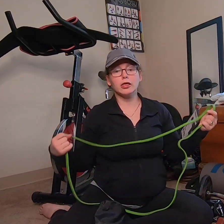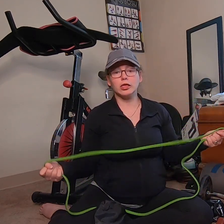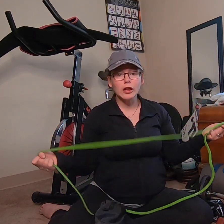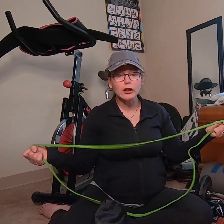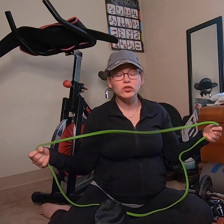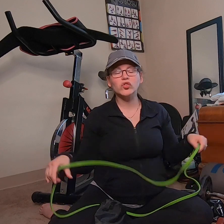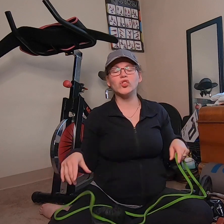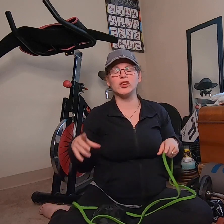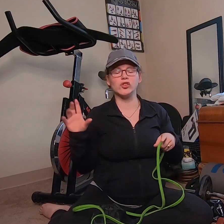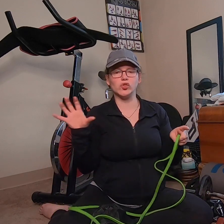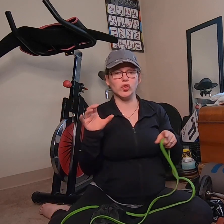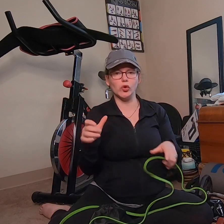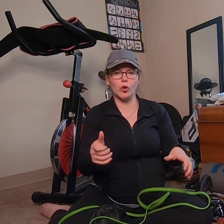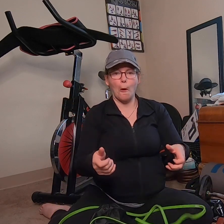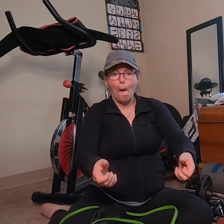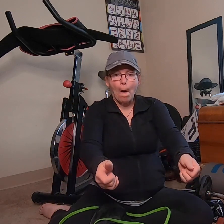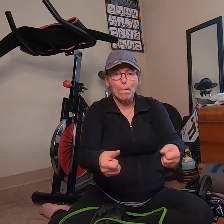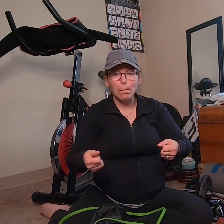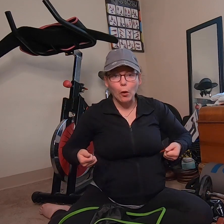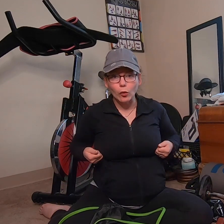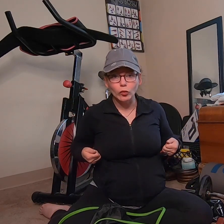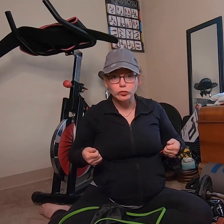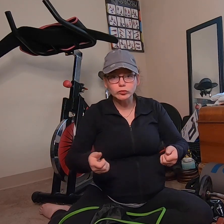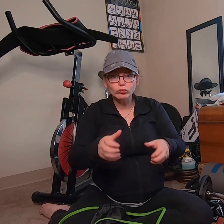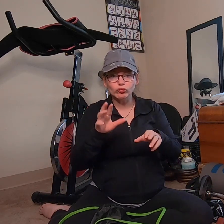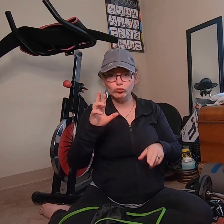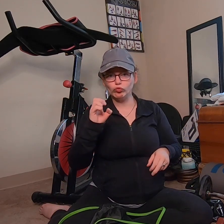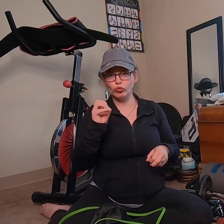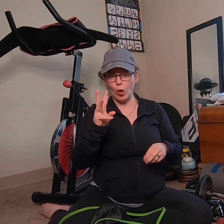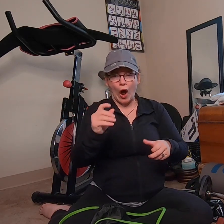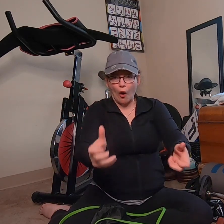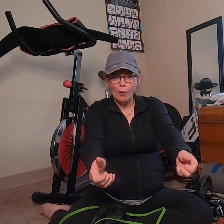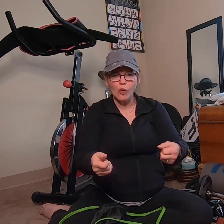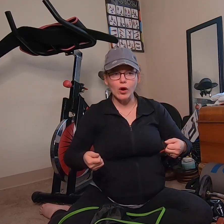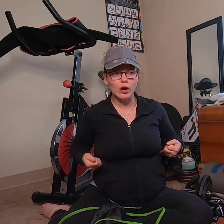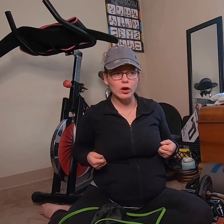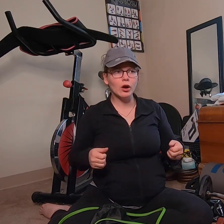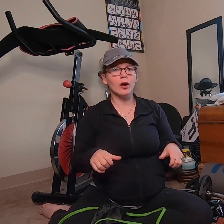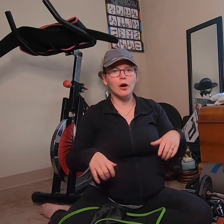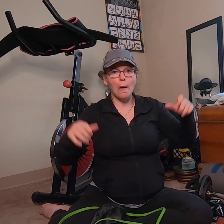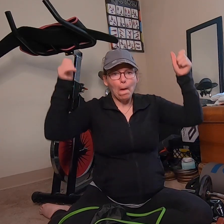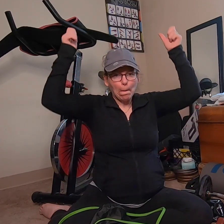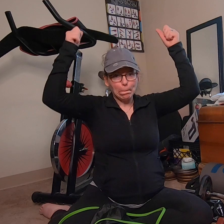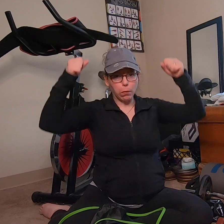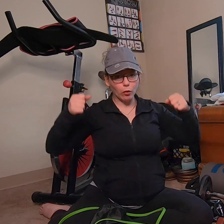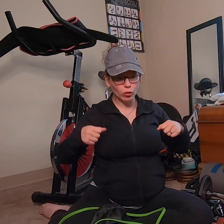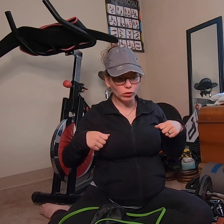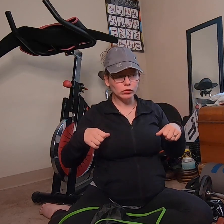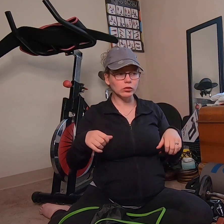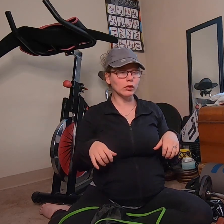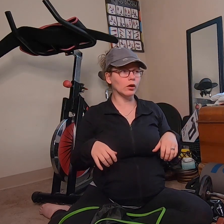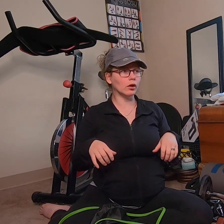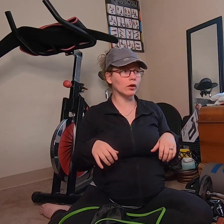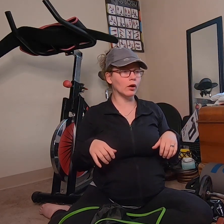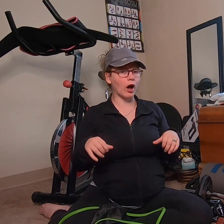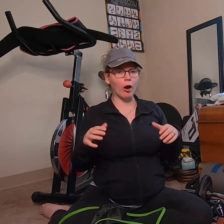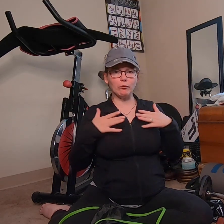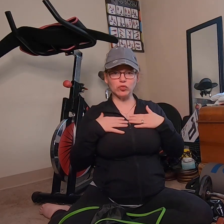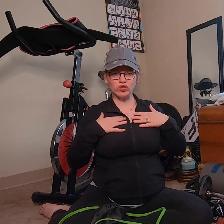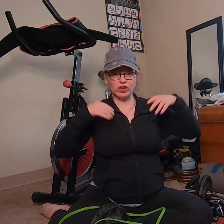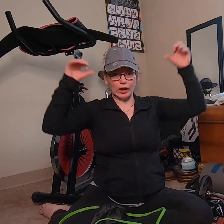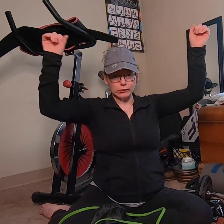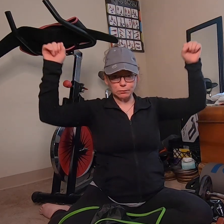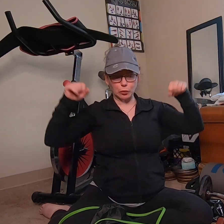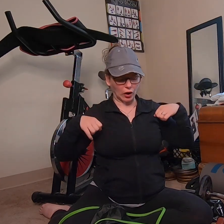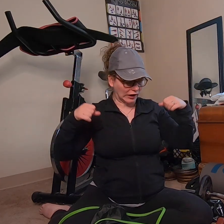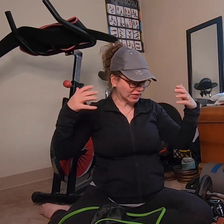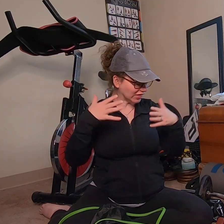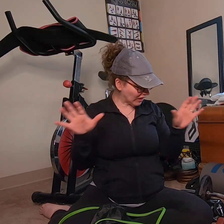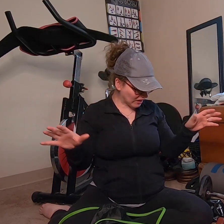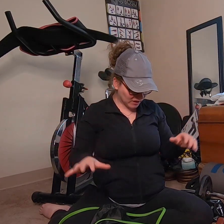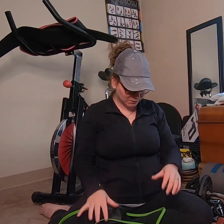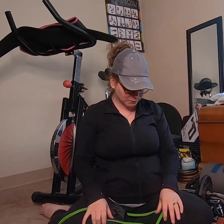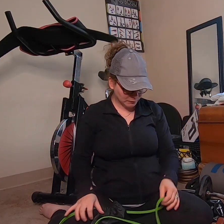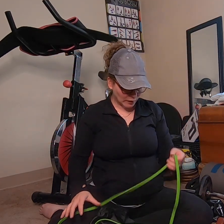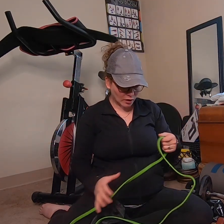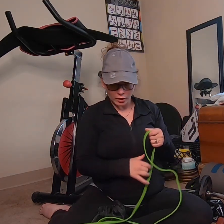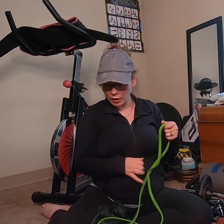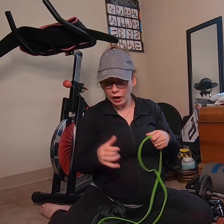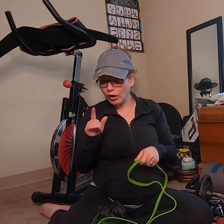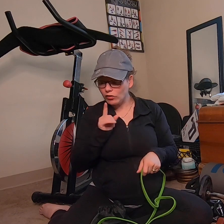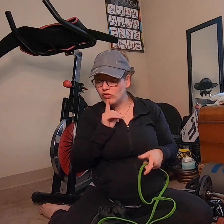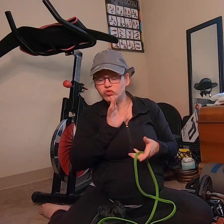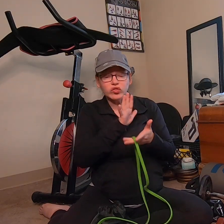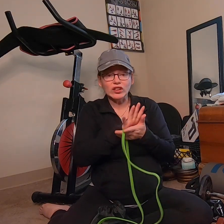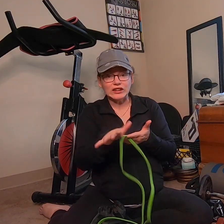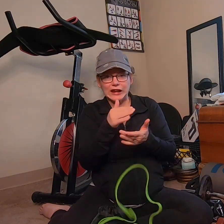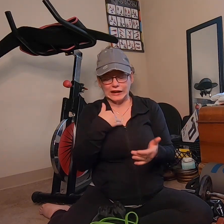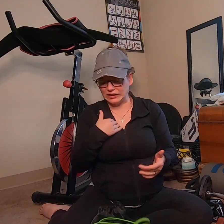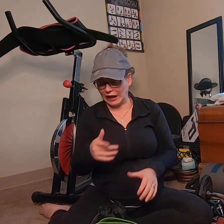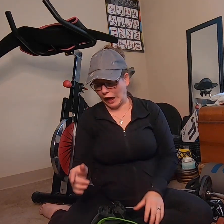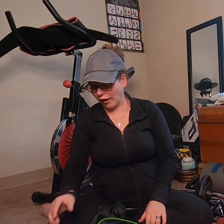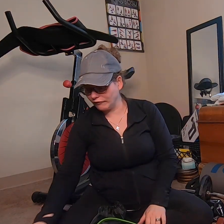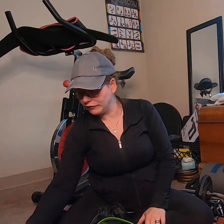this used to do pull row, and pull chest press it is really nice to have.